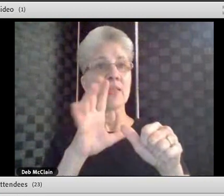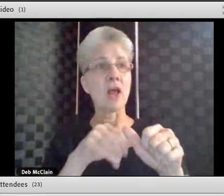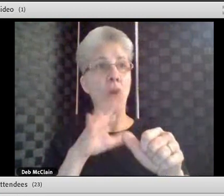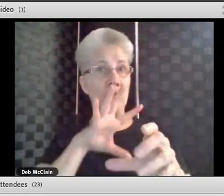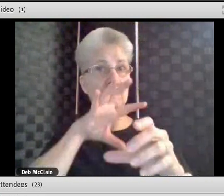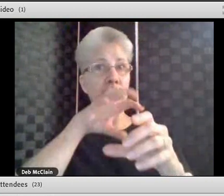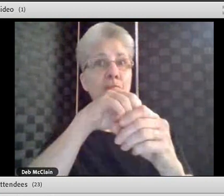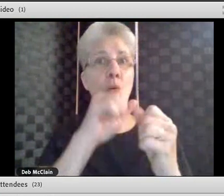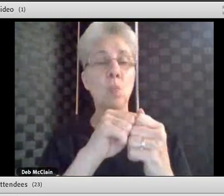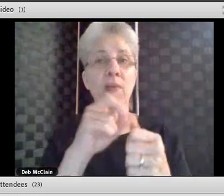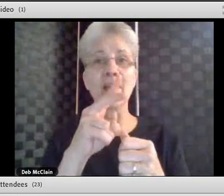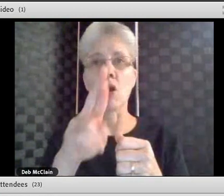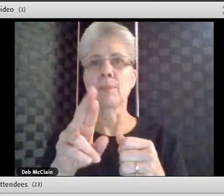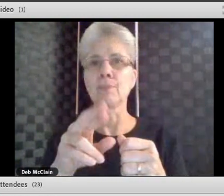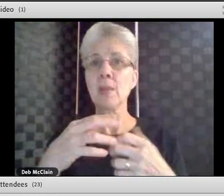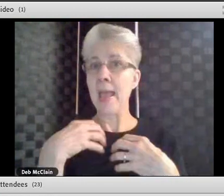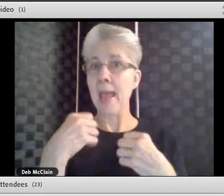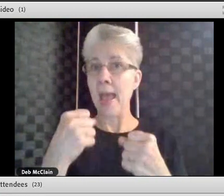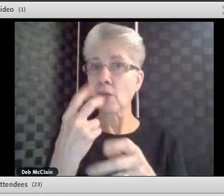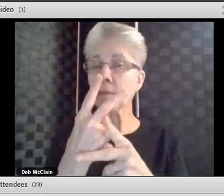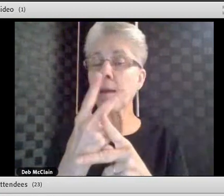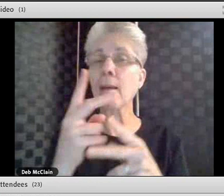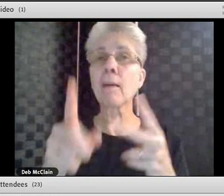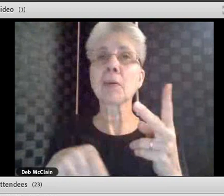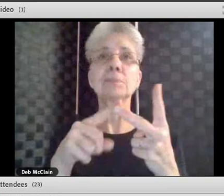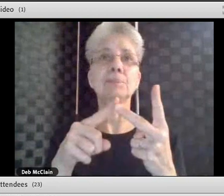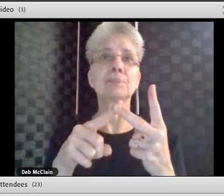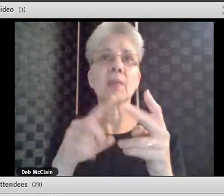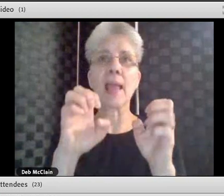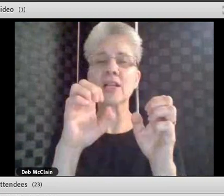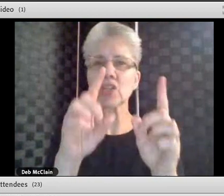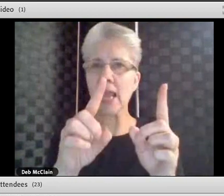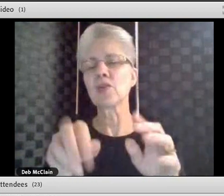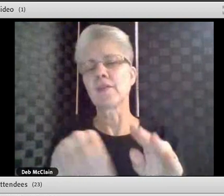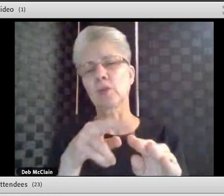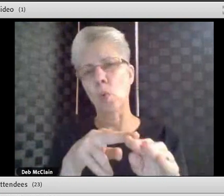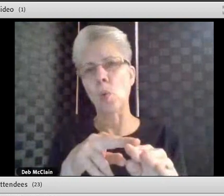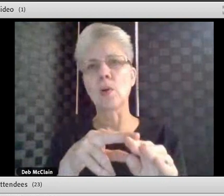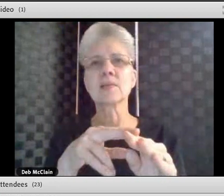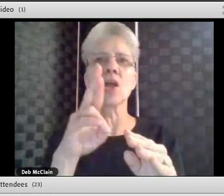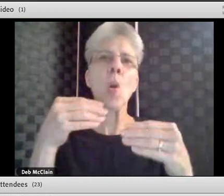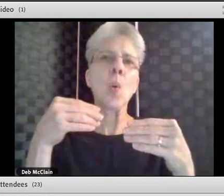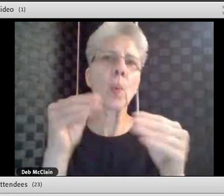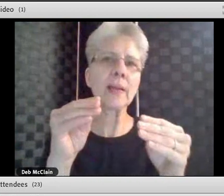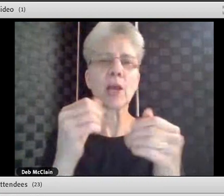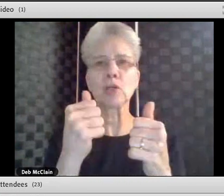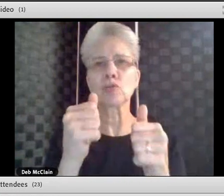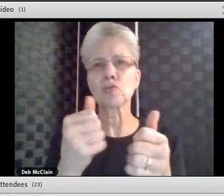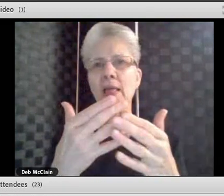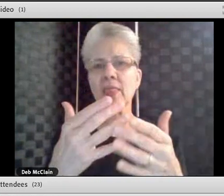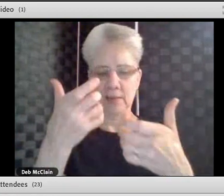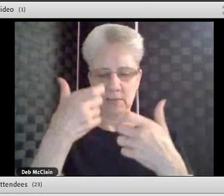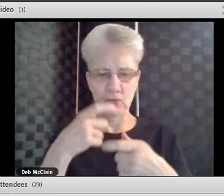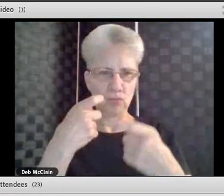healthcare. There's education, of course, retail where you can try stuff on and change your hair color,